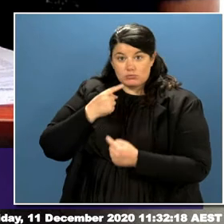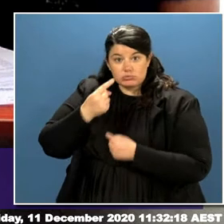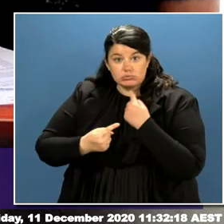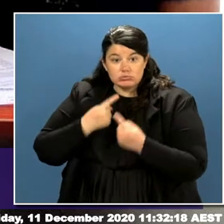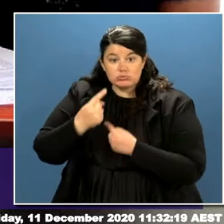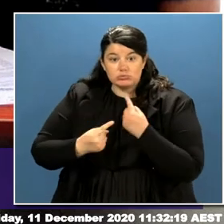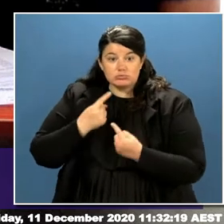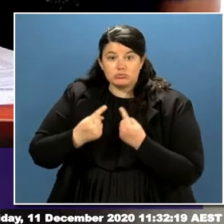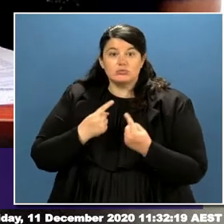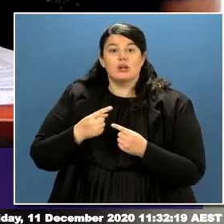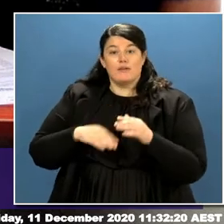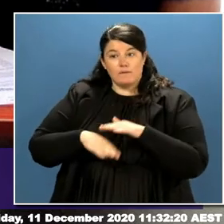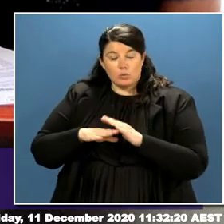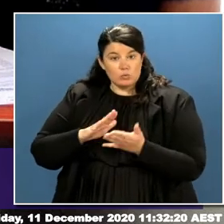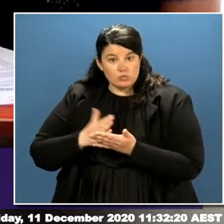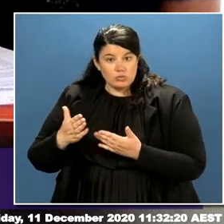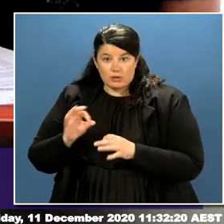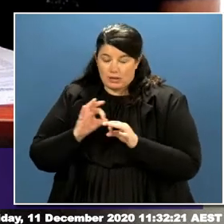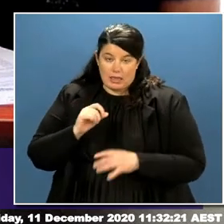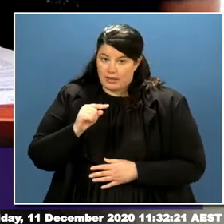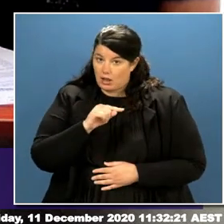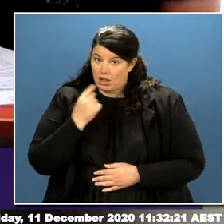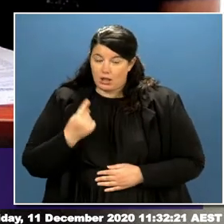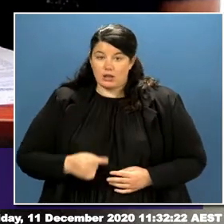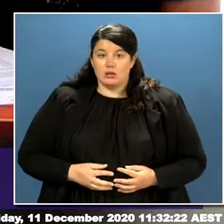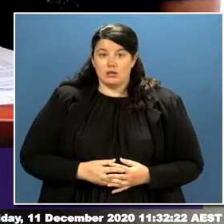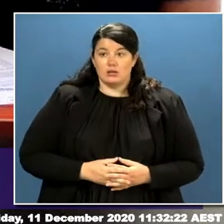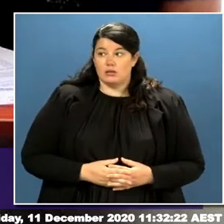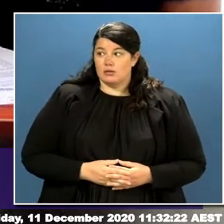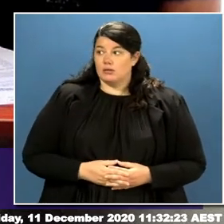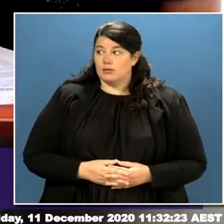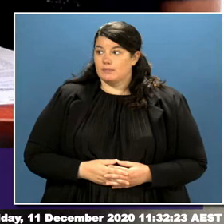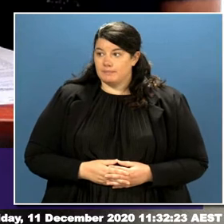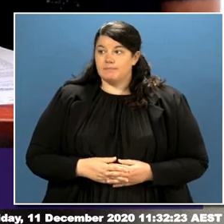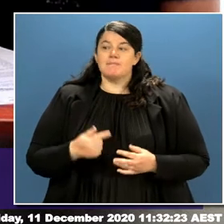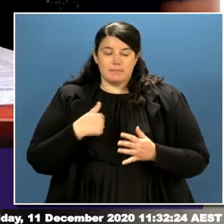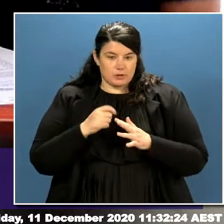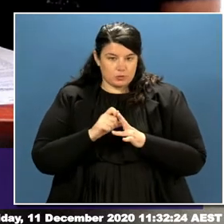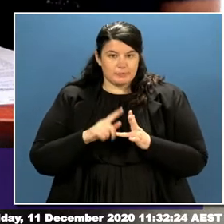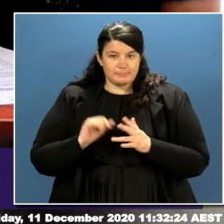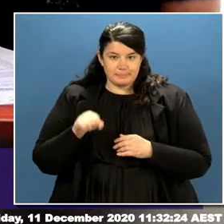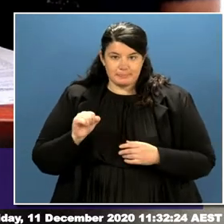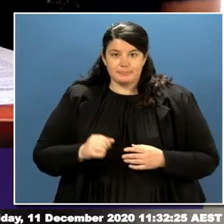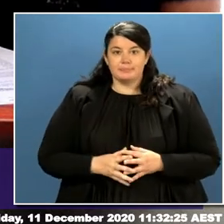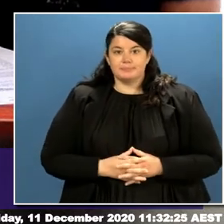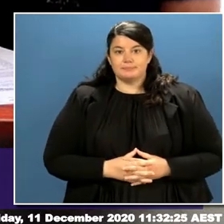will be the truth, the whole truth and nothing but the truth? I do. Thank you very much.